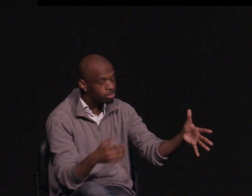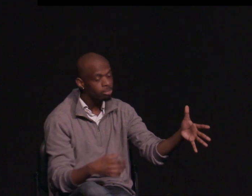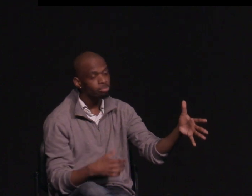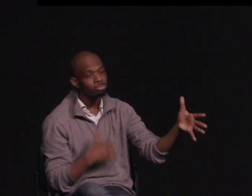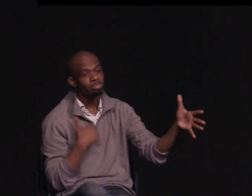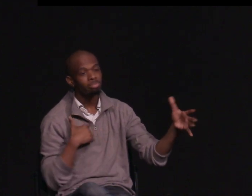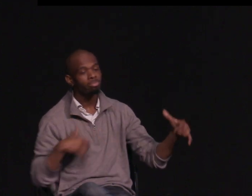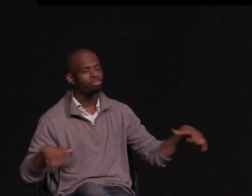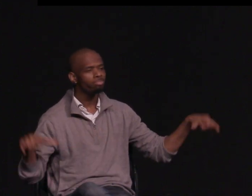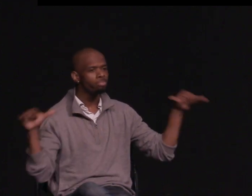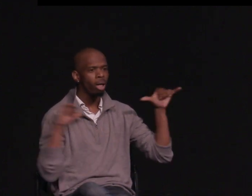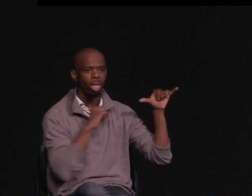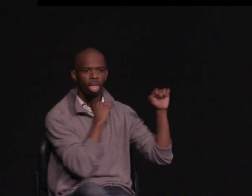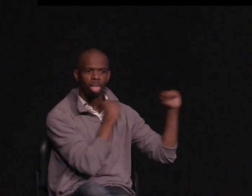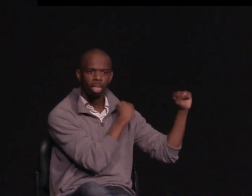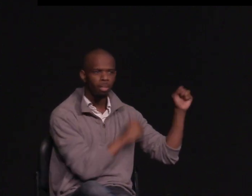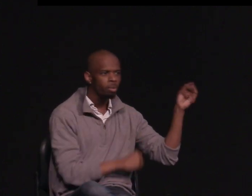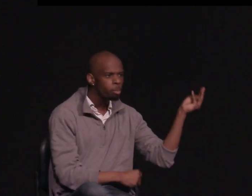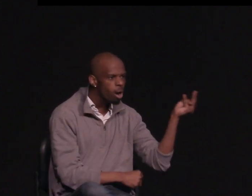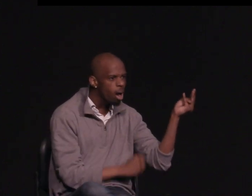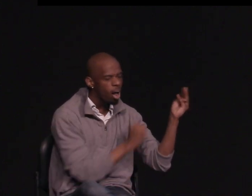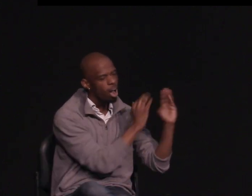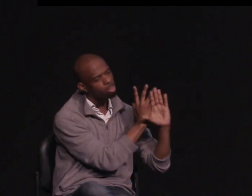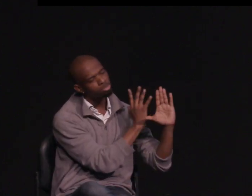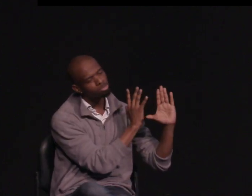no more Tuesday,